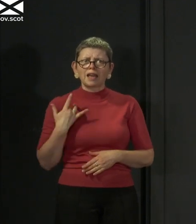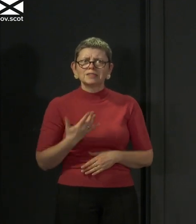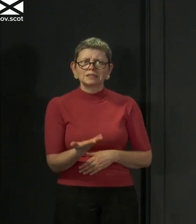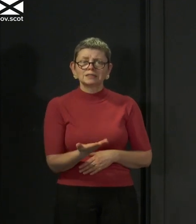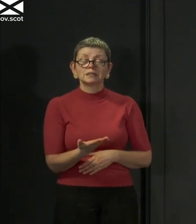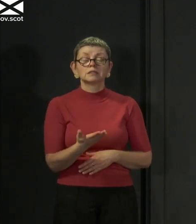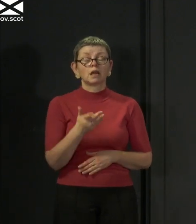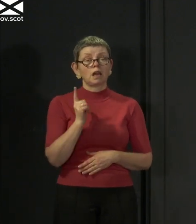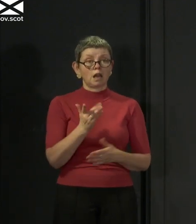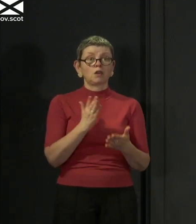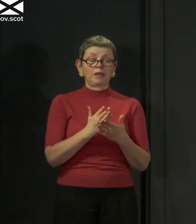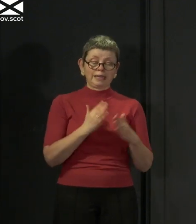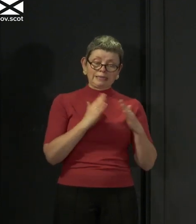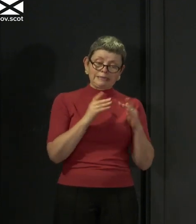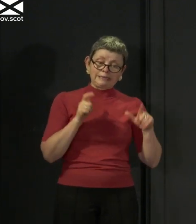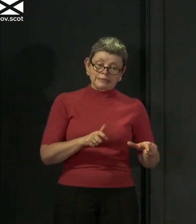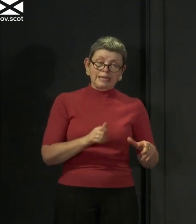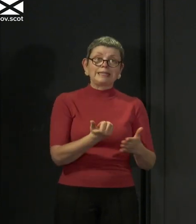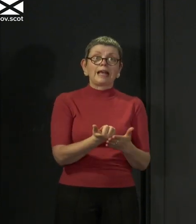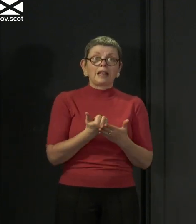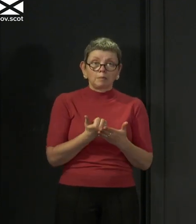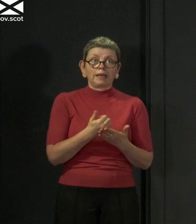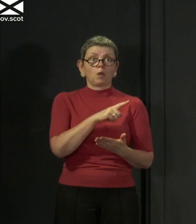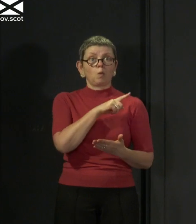this virus. So we need to stick with them for a bit longer.